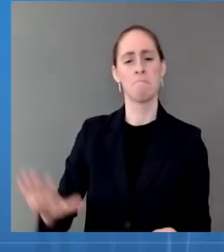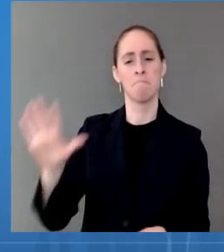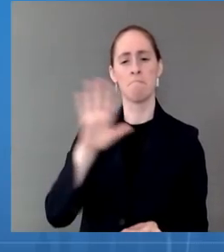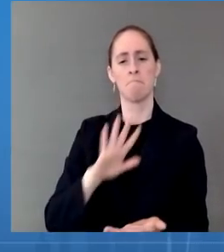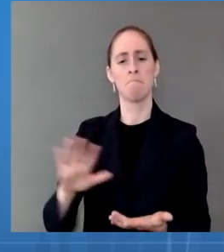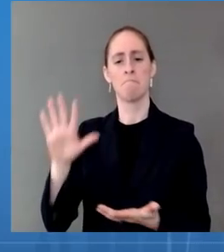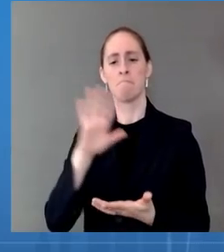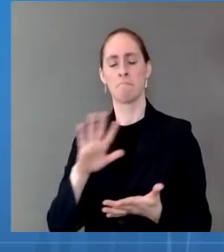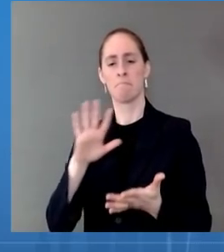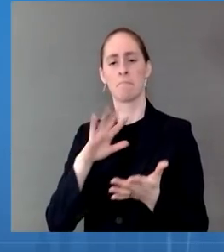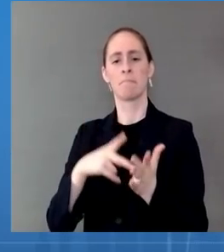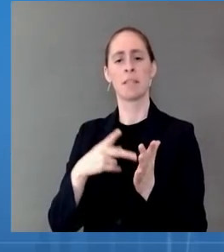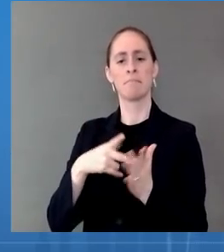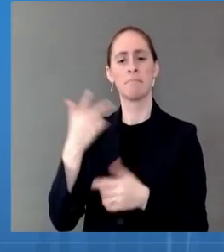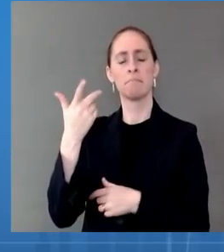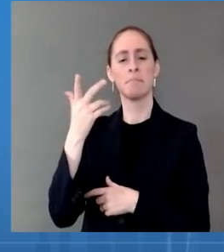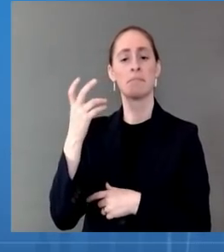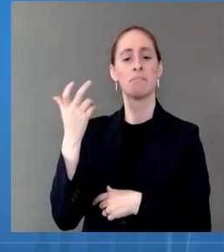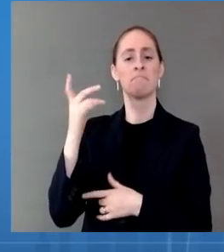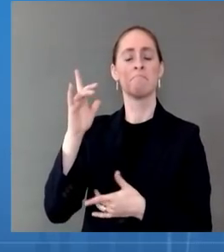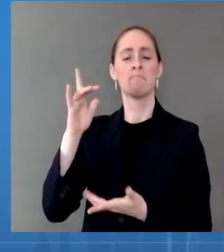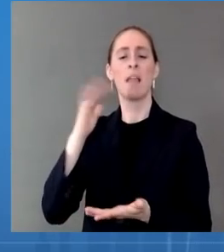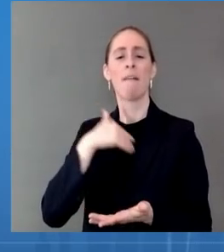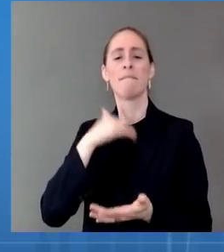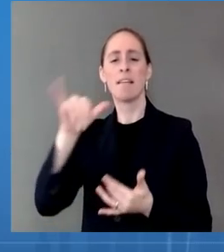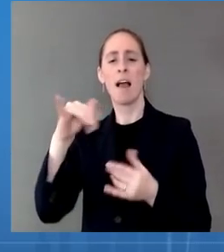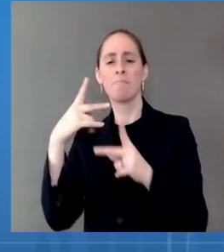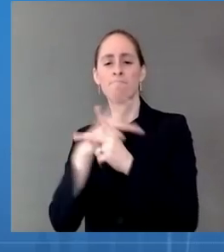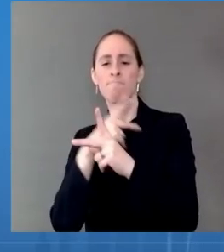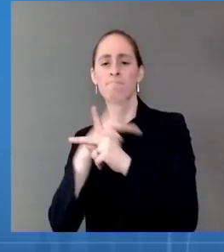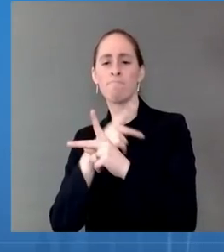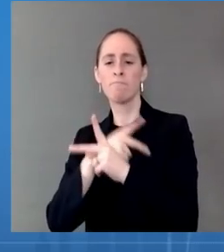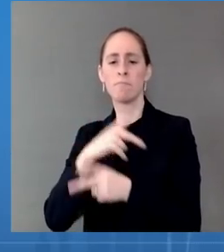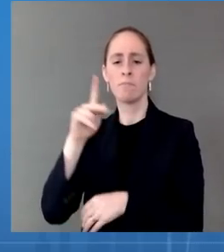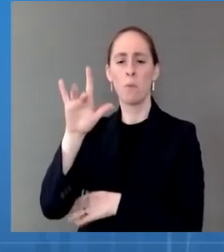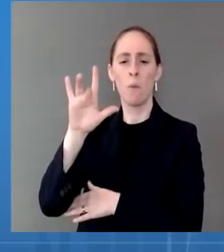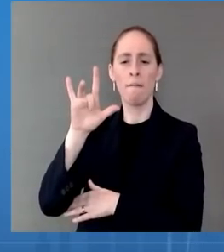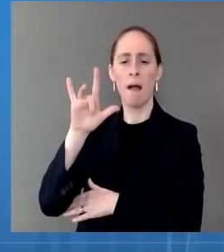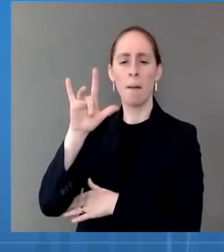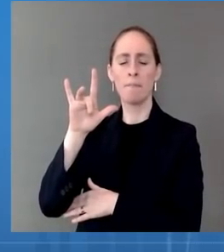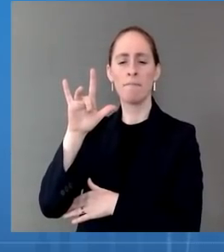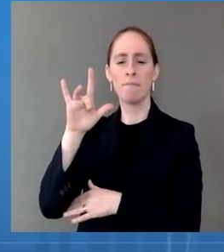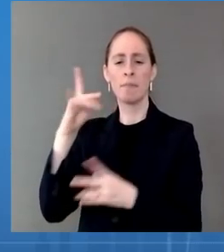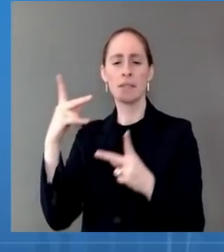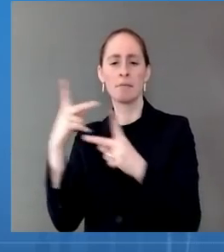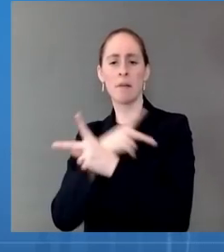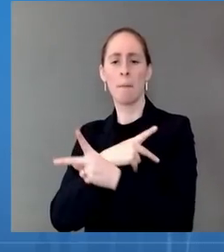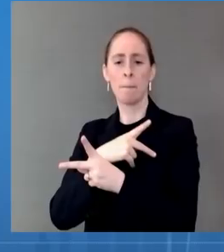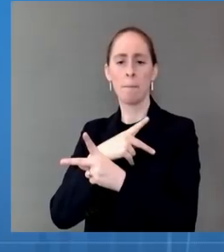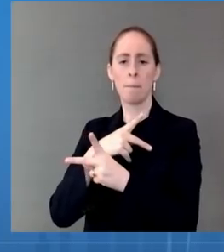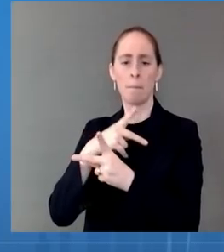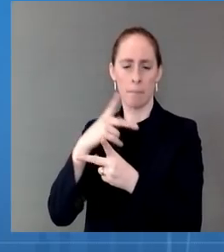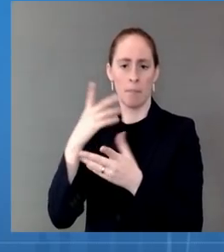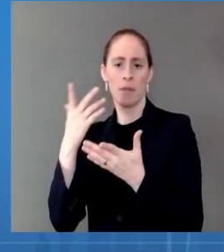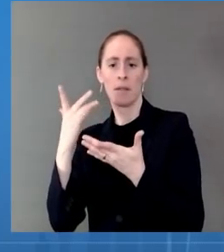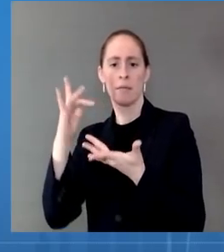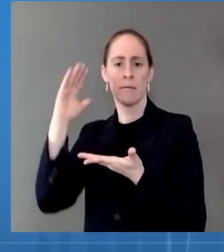The encouraging news is that booster doses increased the neutralizing antibody toward titers